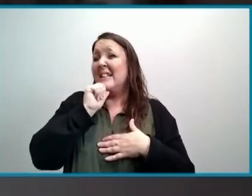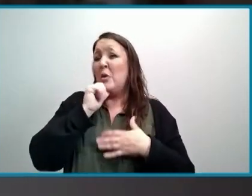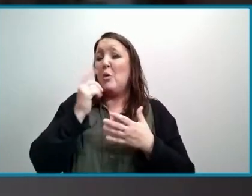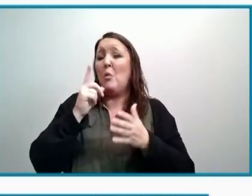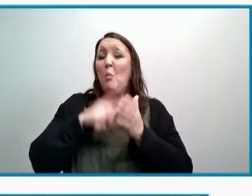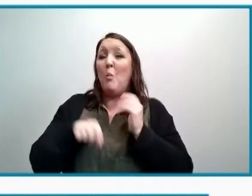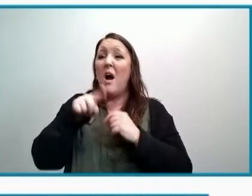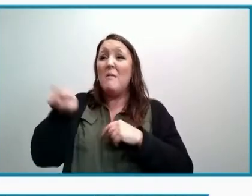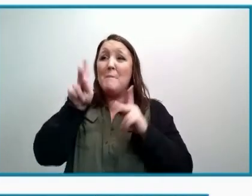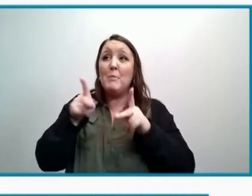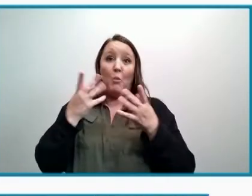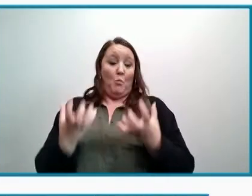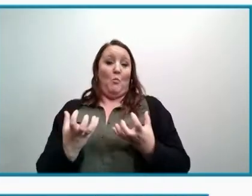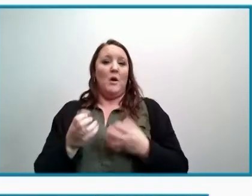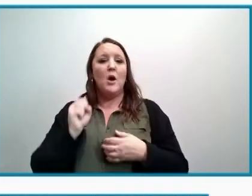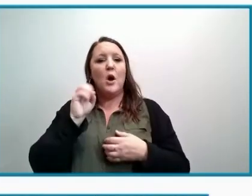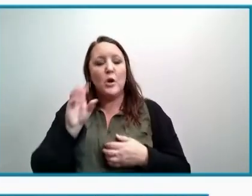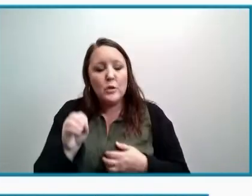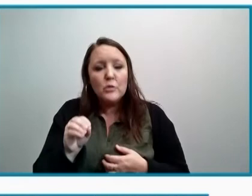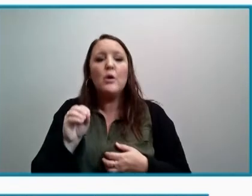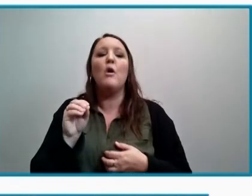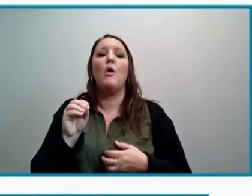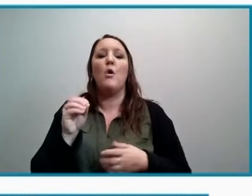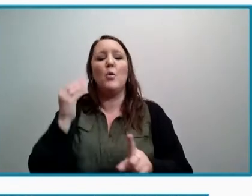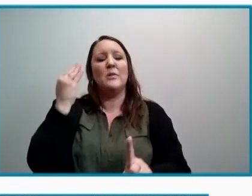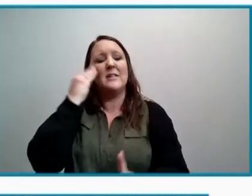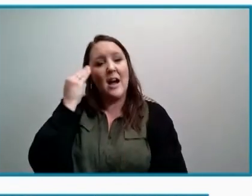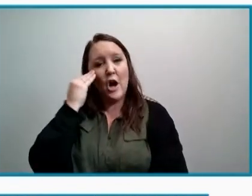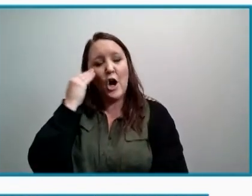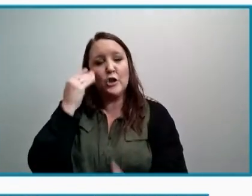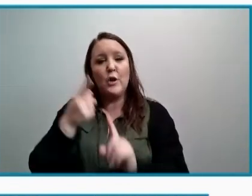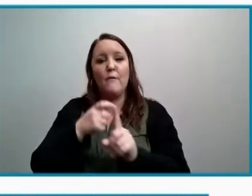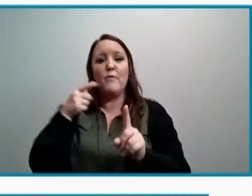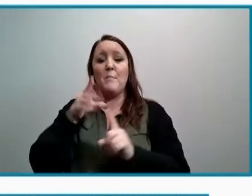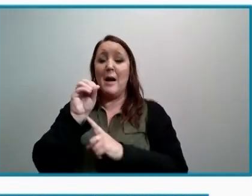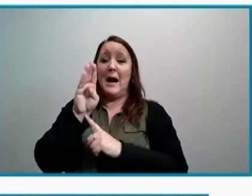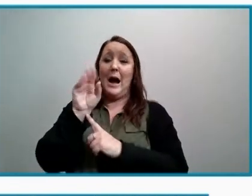So take knowledge from the obstacles that you face and allow them